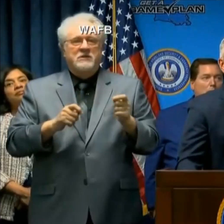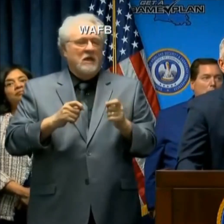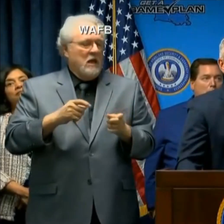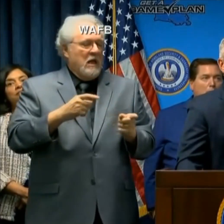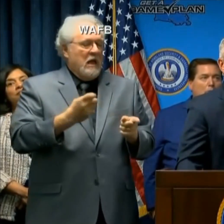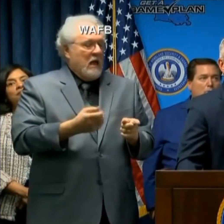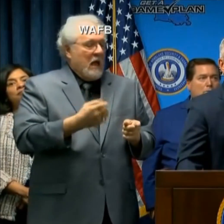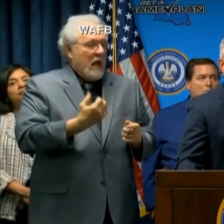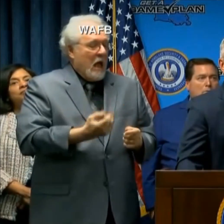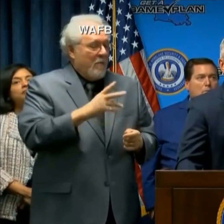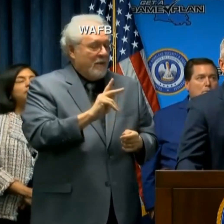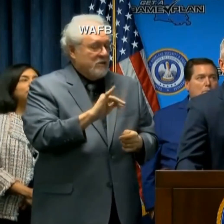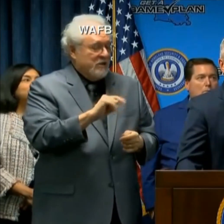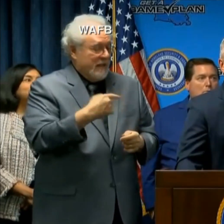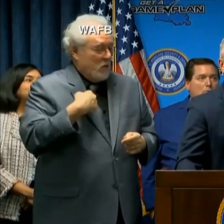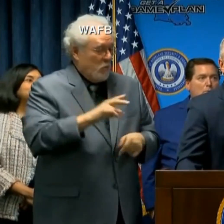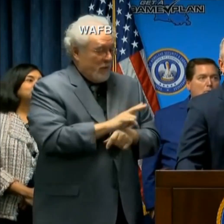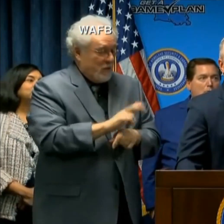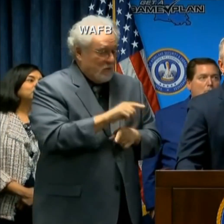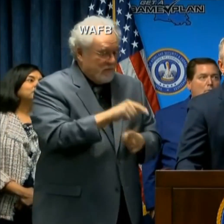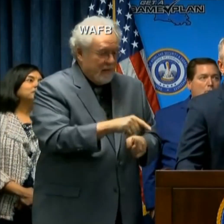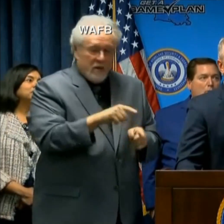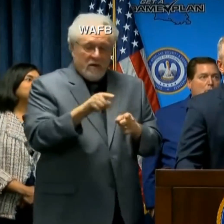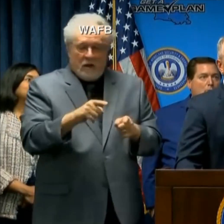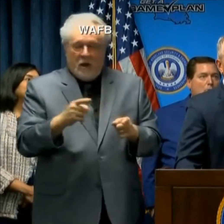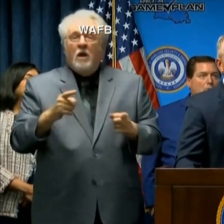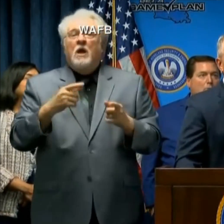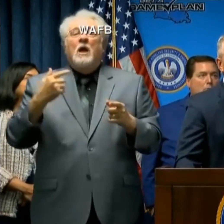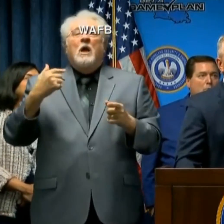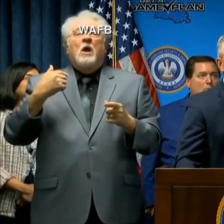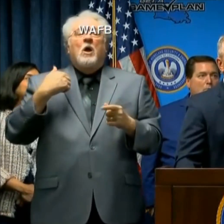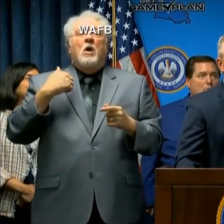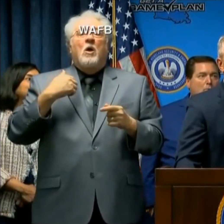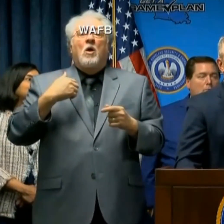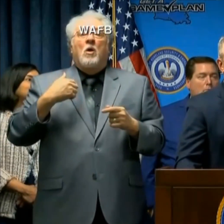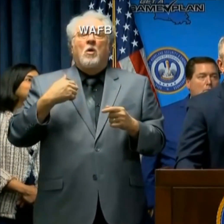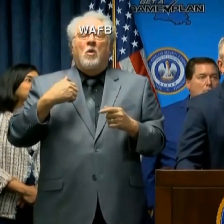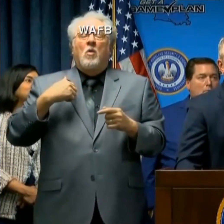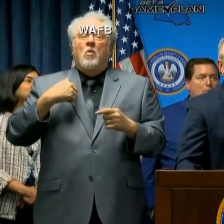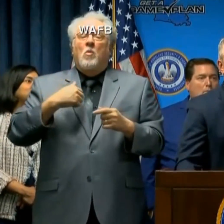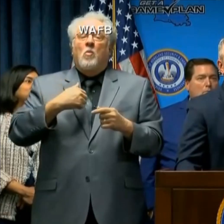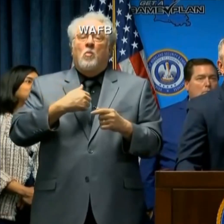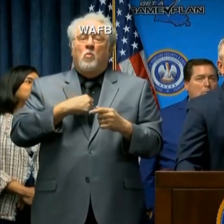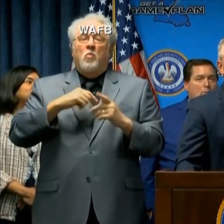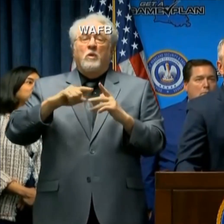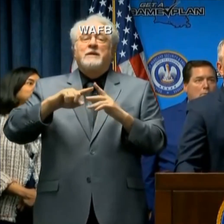versus another what I can say is since we began to get a kit kits shipped by